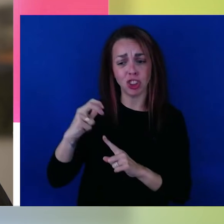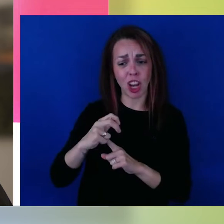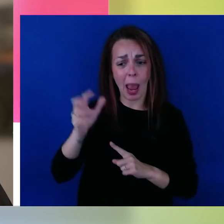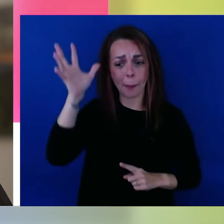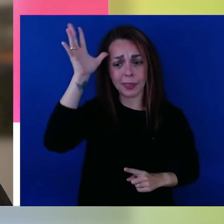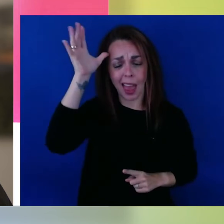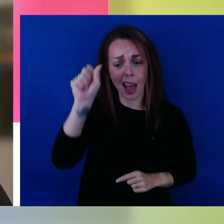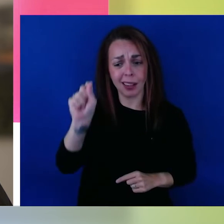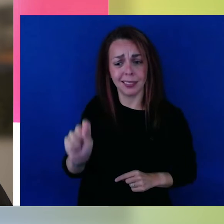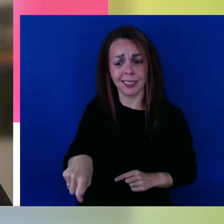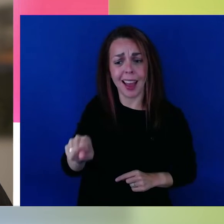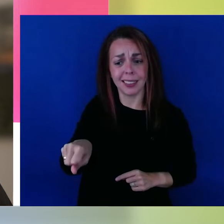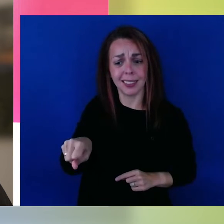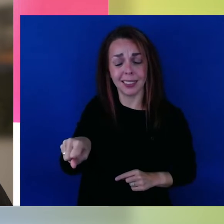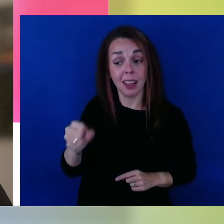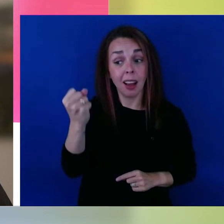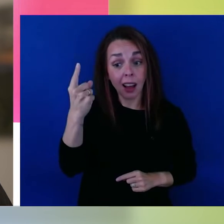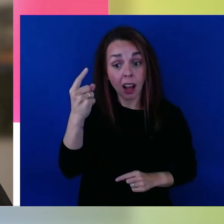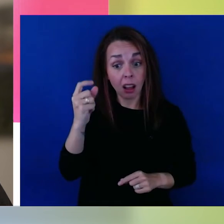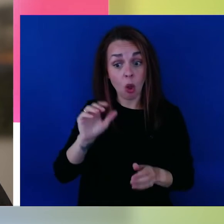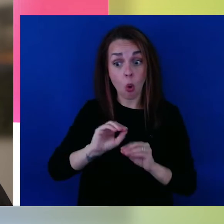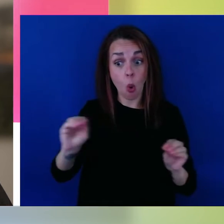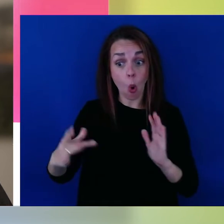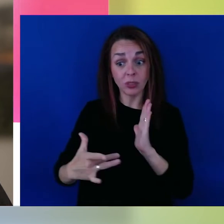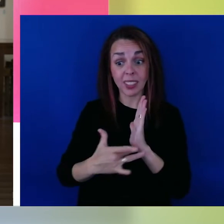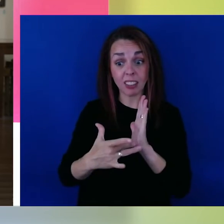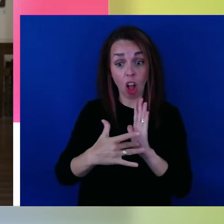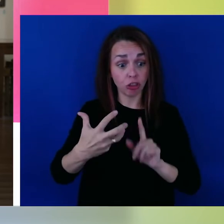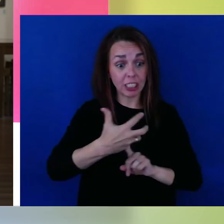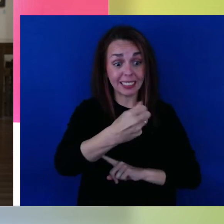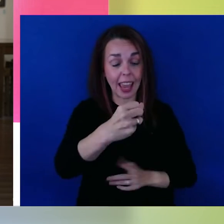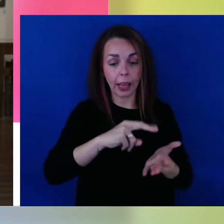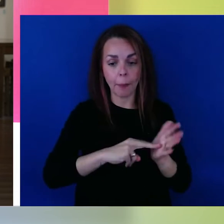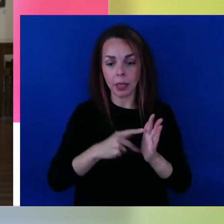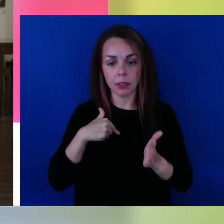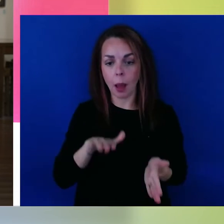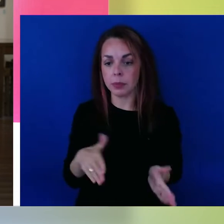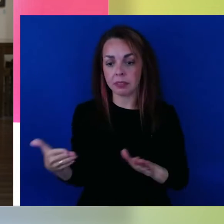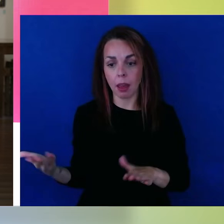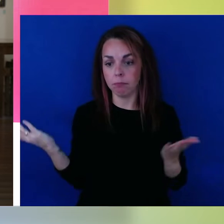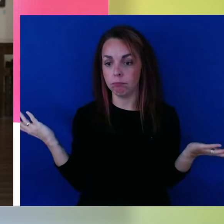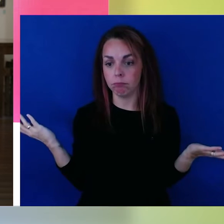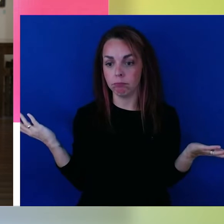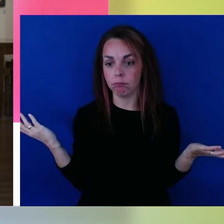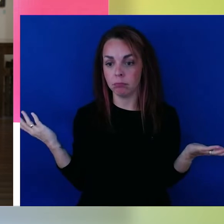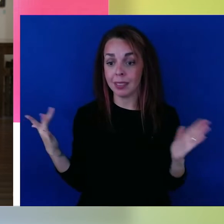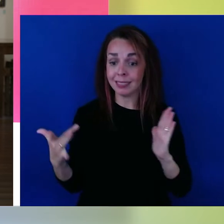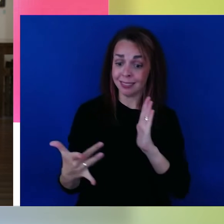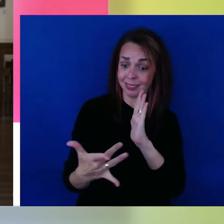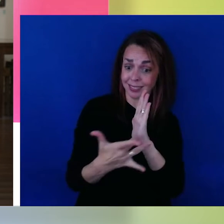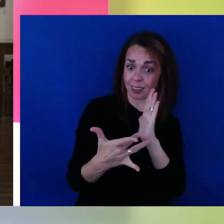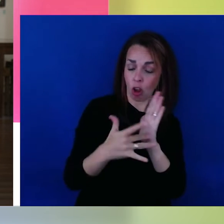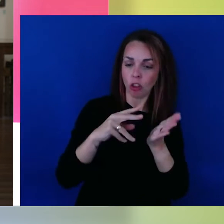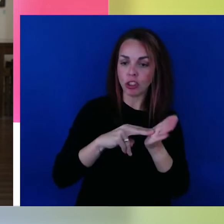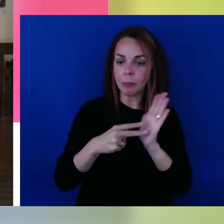without technology I would be dead. Because of technology, people like me have options,